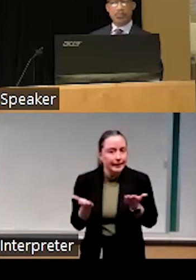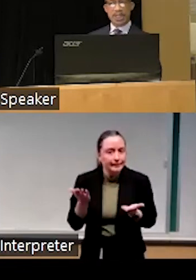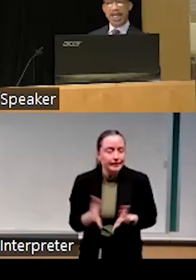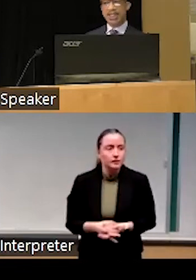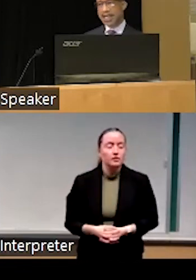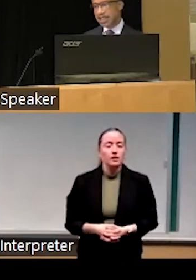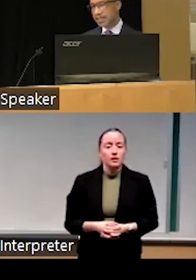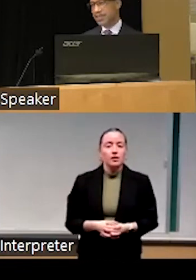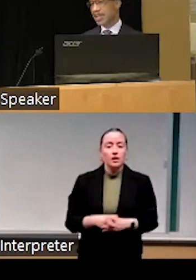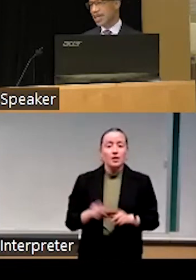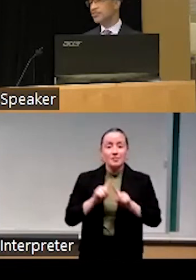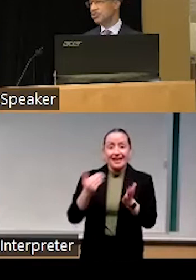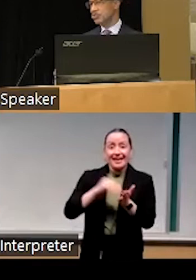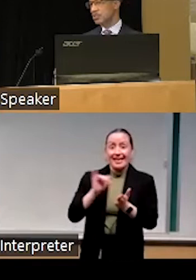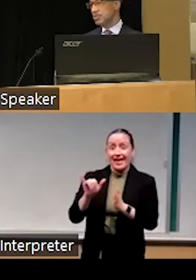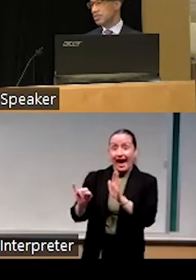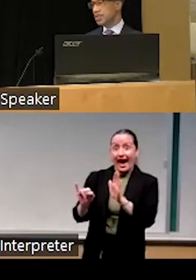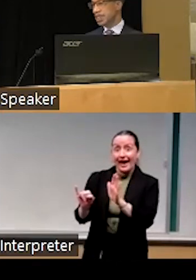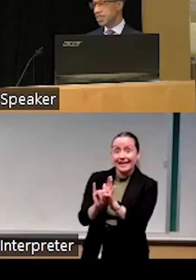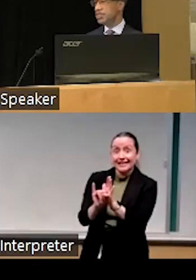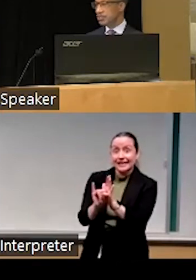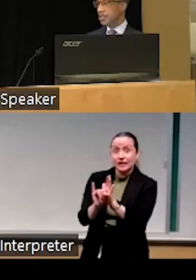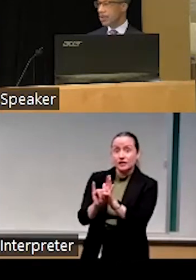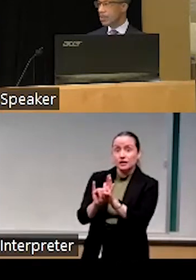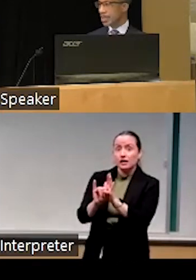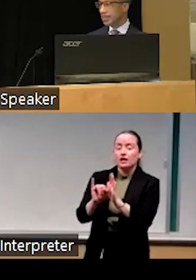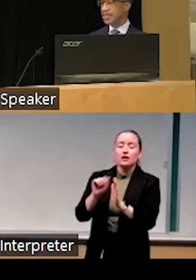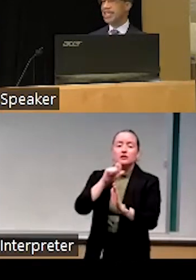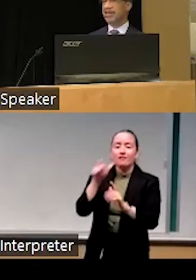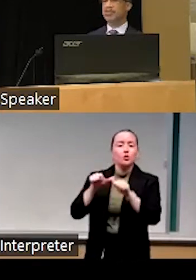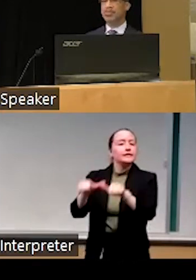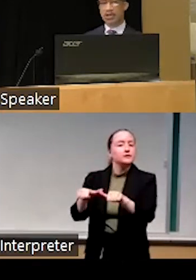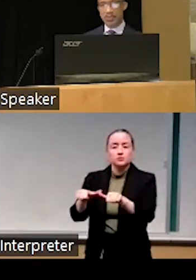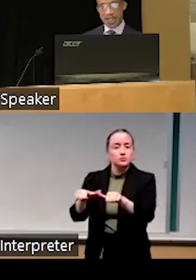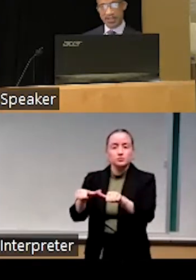but that identity does not have to continue in that way it does not have to be permanent